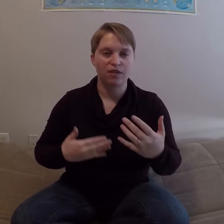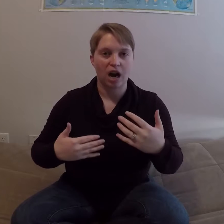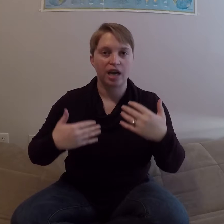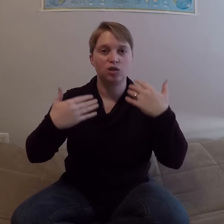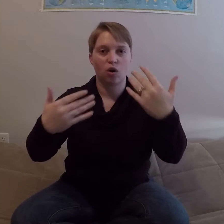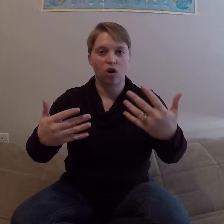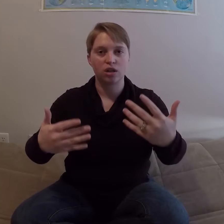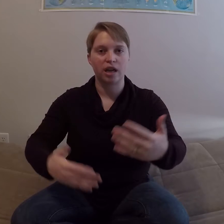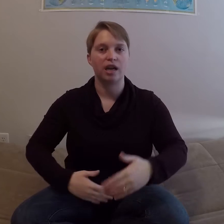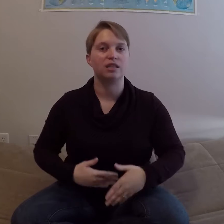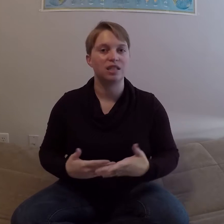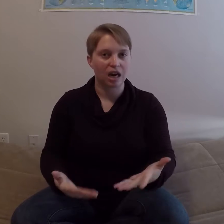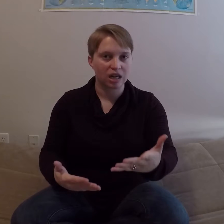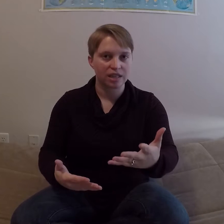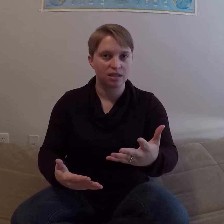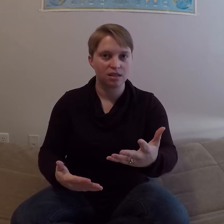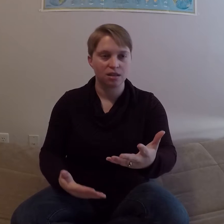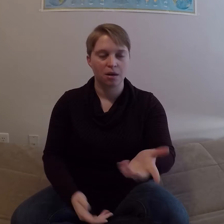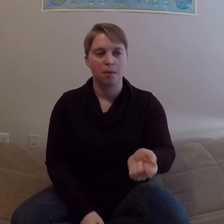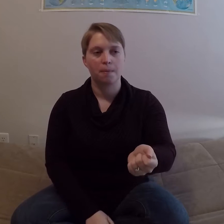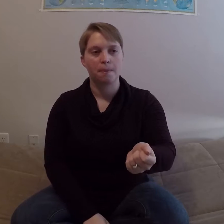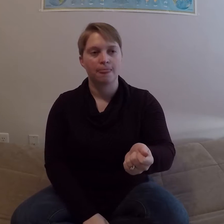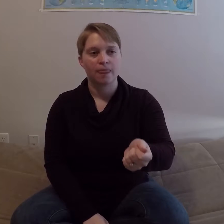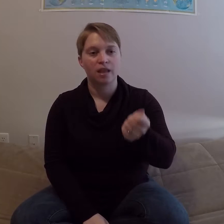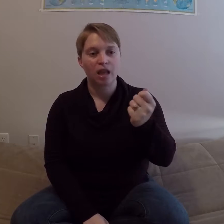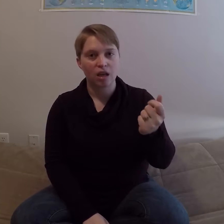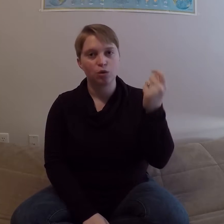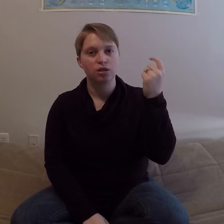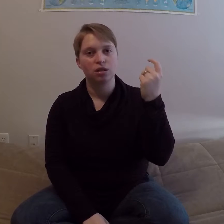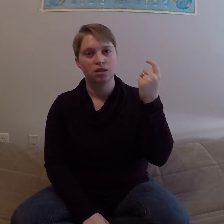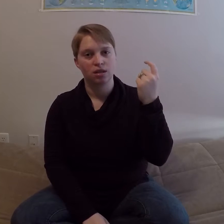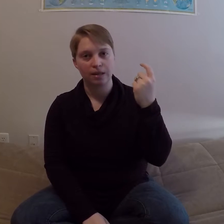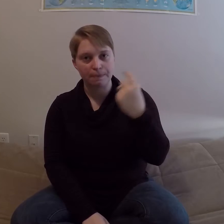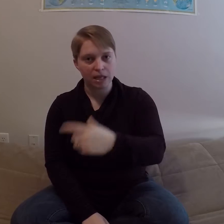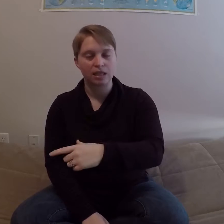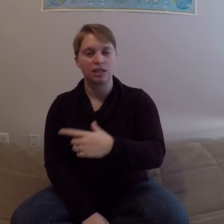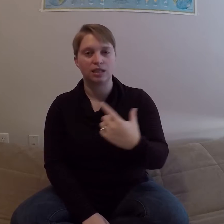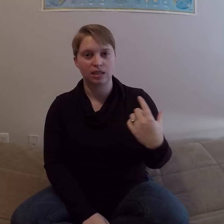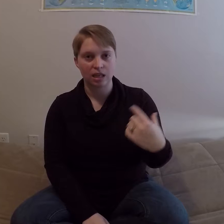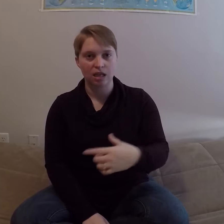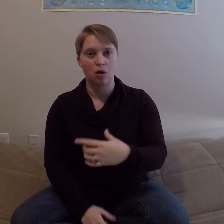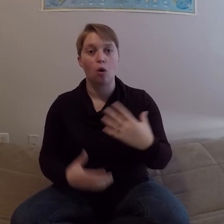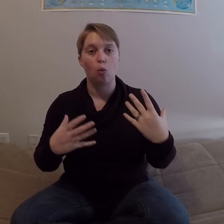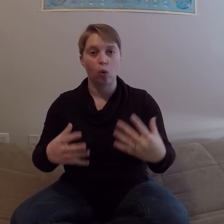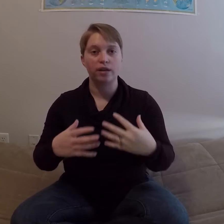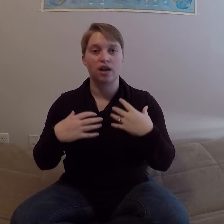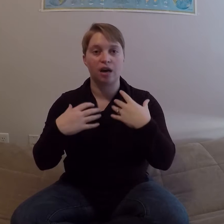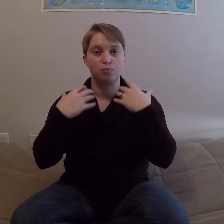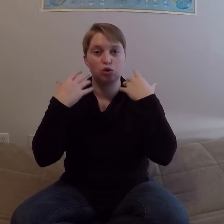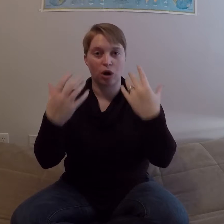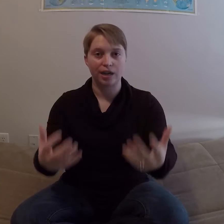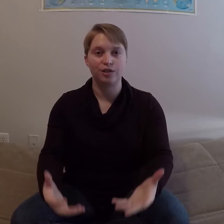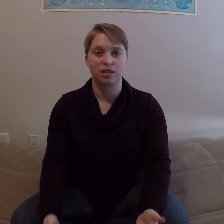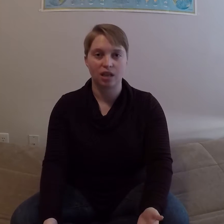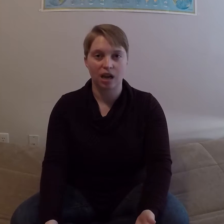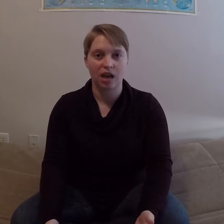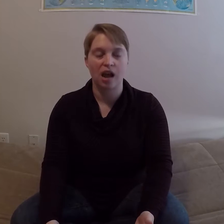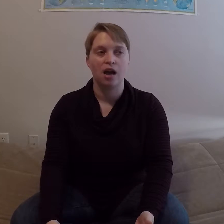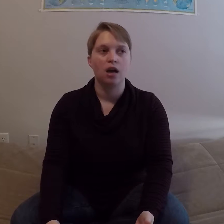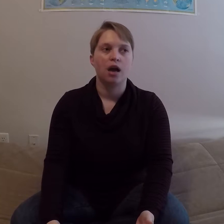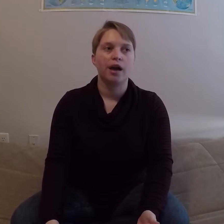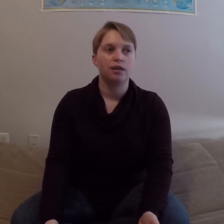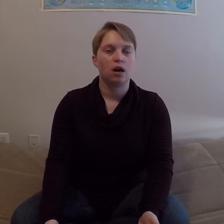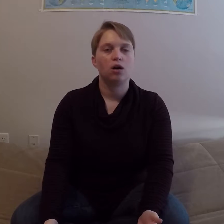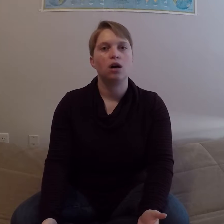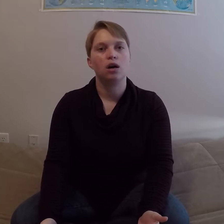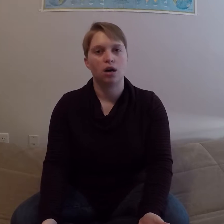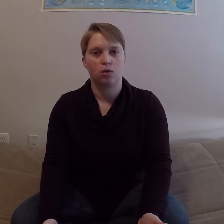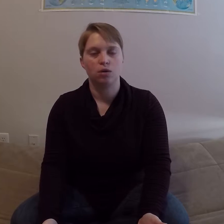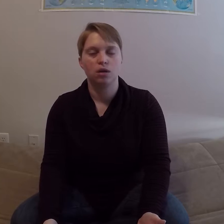Whenever I talk and sign, they would immediately see what I’m trying to say and then go